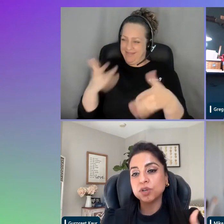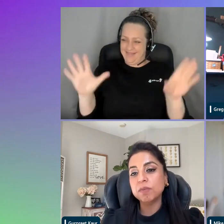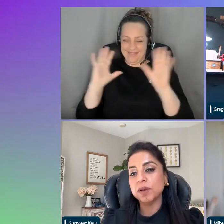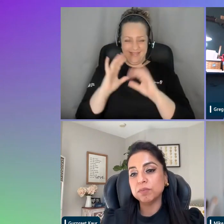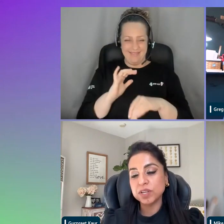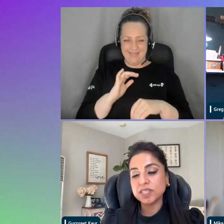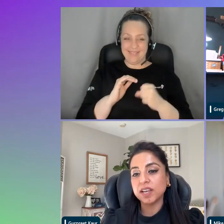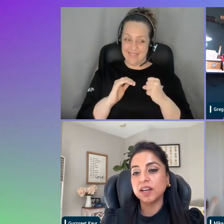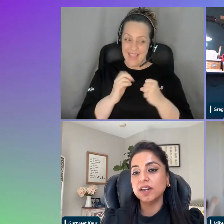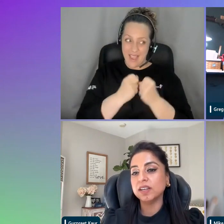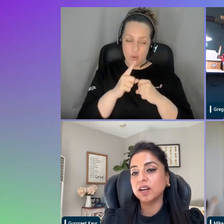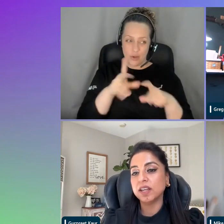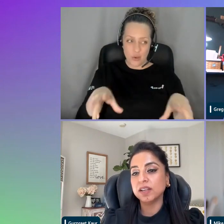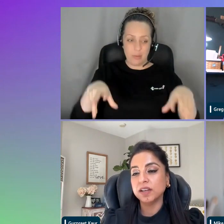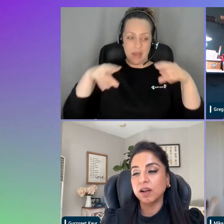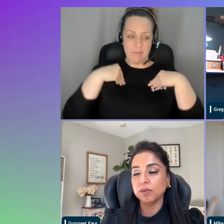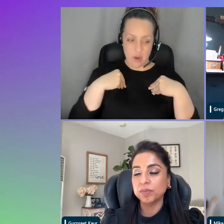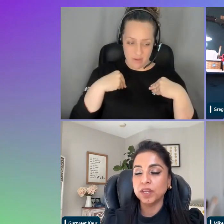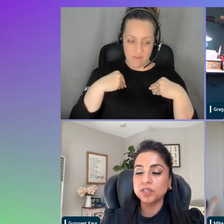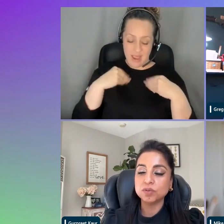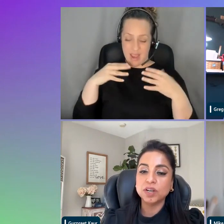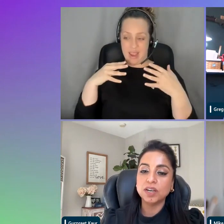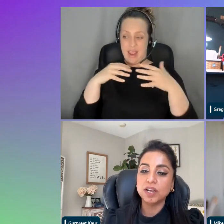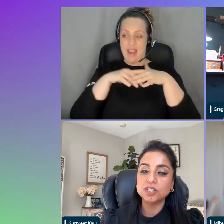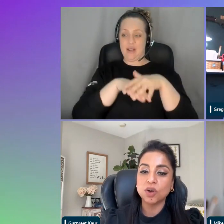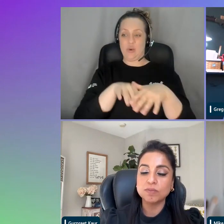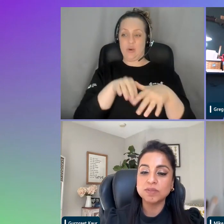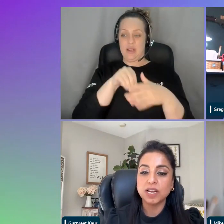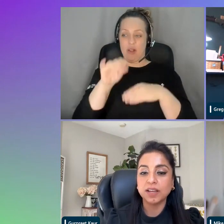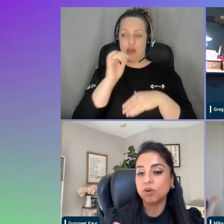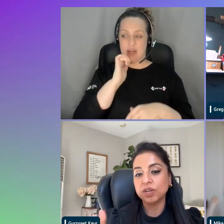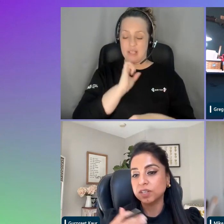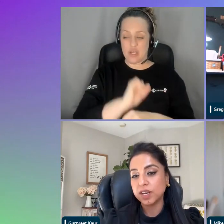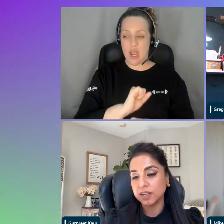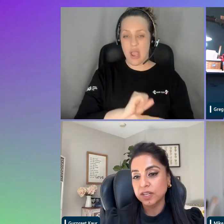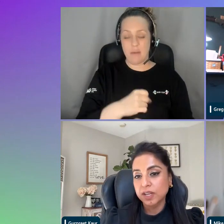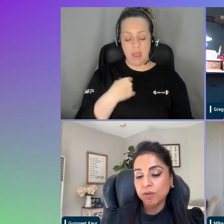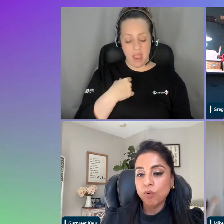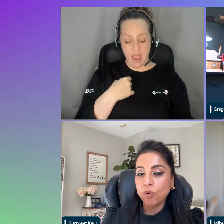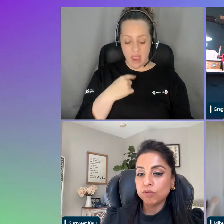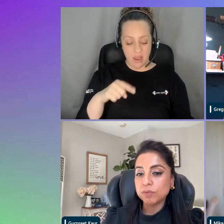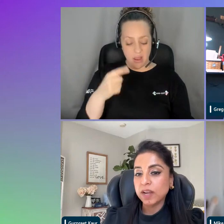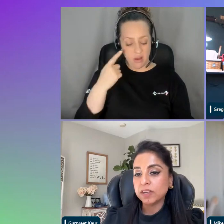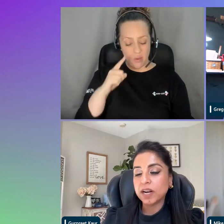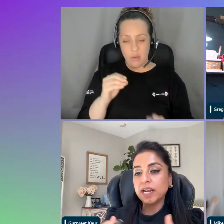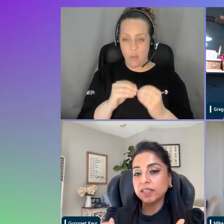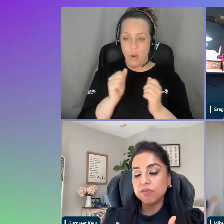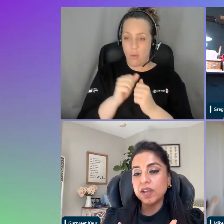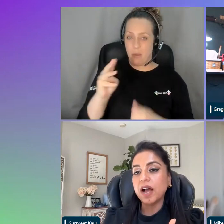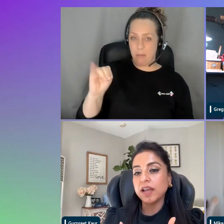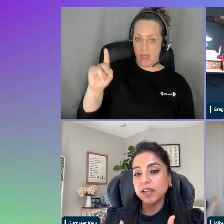don't know, 50 years, 100 years down the line should be that there shouldn't be accessibility to you. Right? Accessibility should be, uh, something that everybody should be embracing